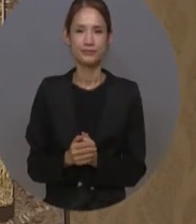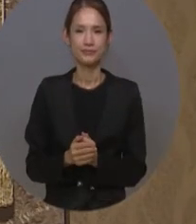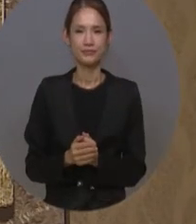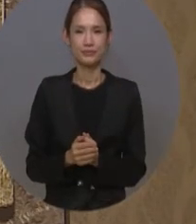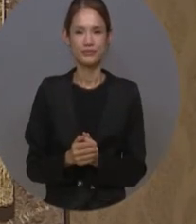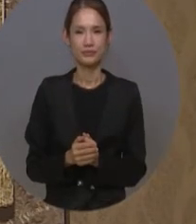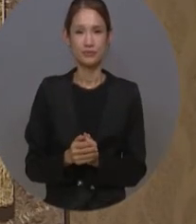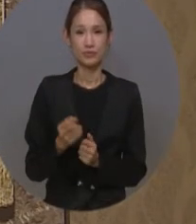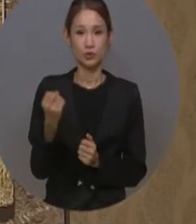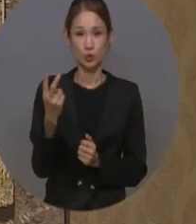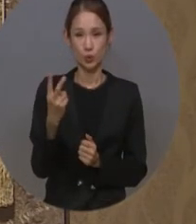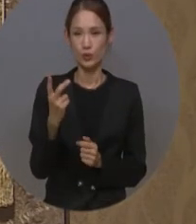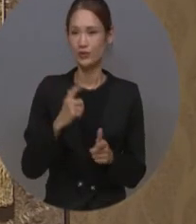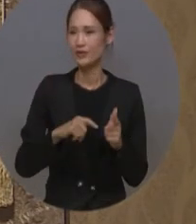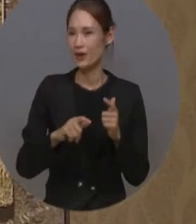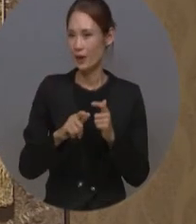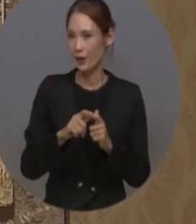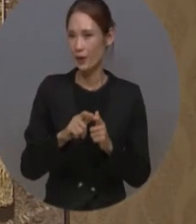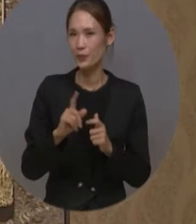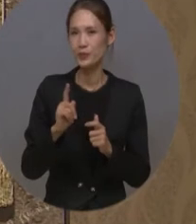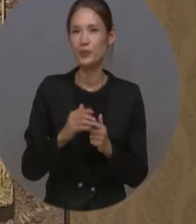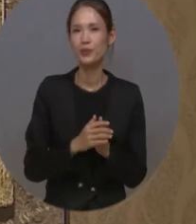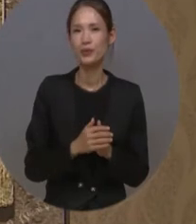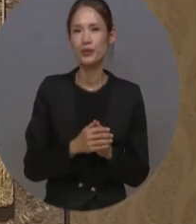And also the important thing is the bed condition